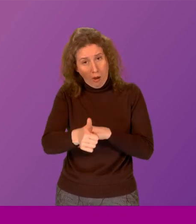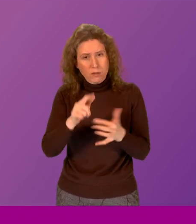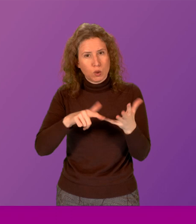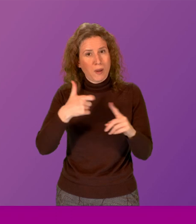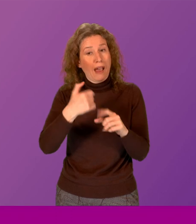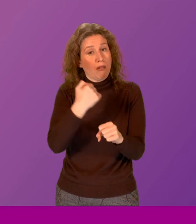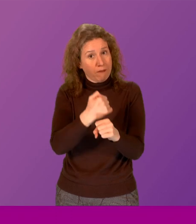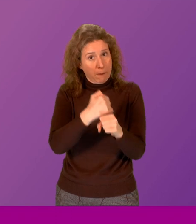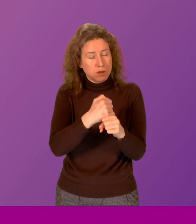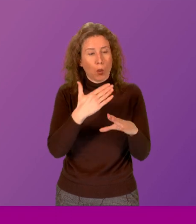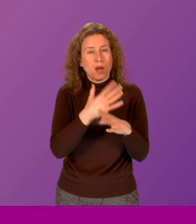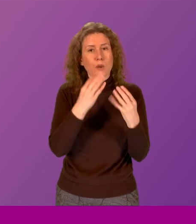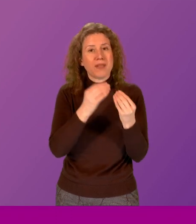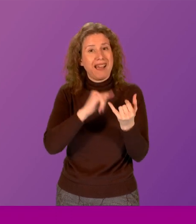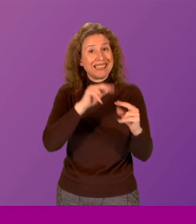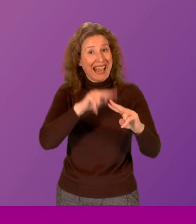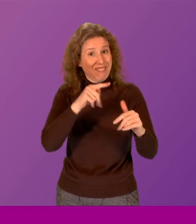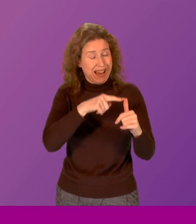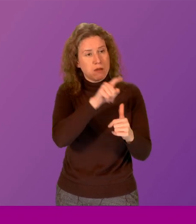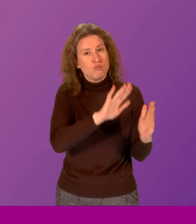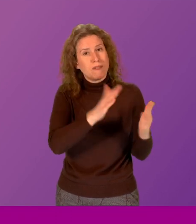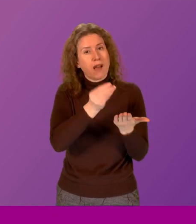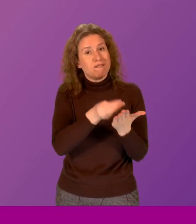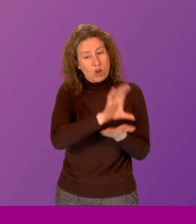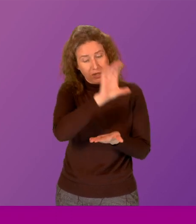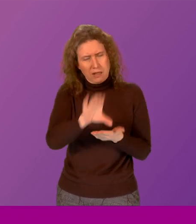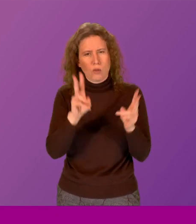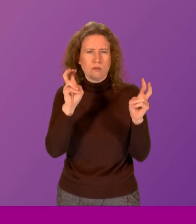working with the Scottish Football Association, provided funding through the levelling up fund.